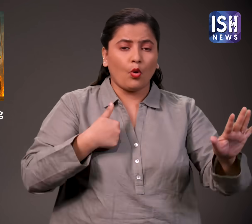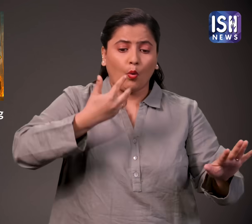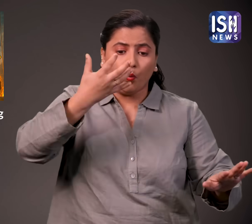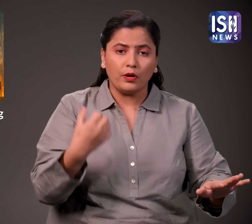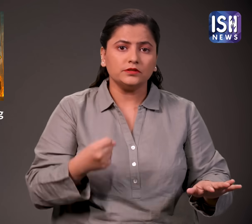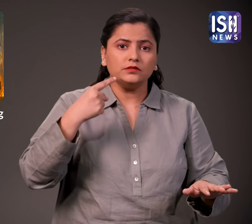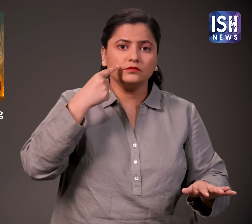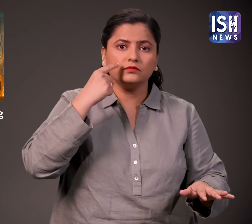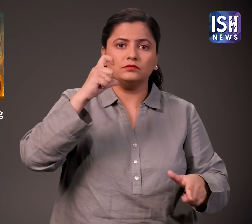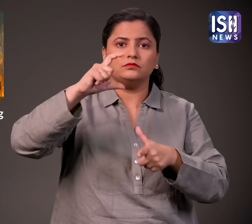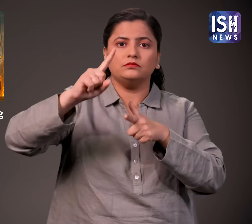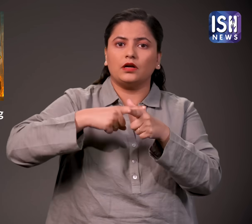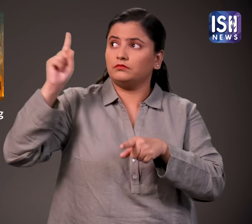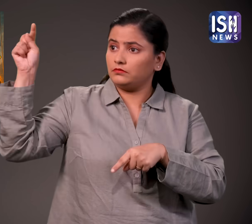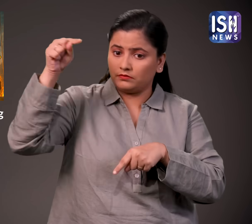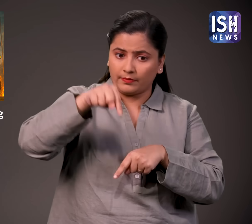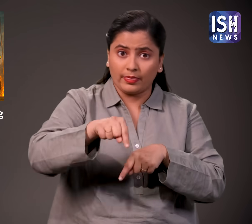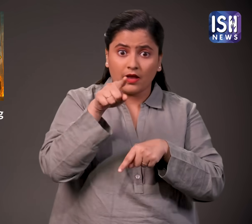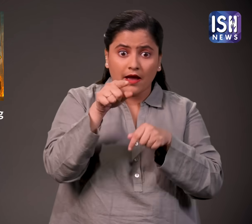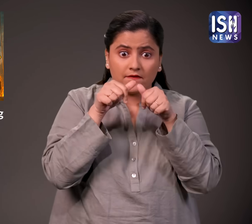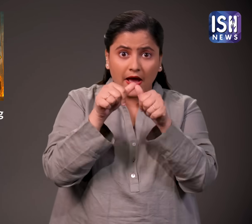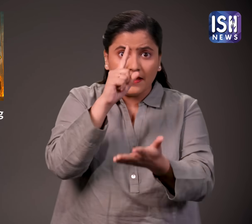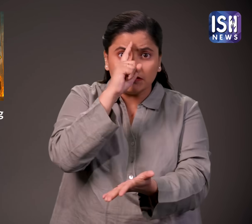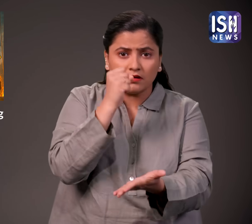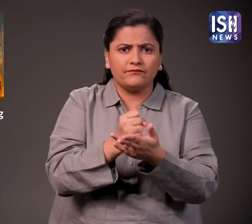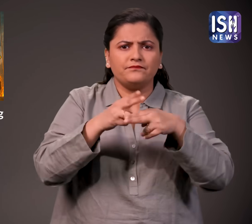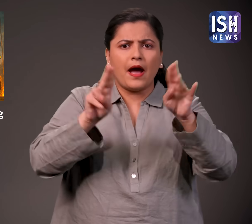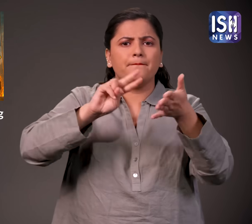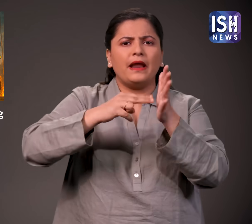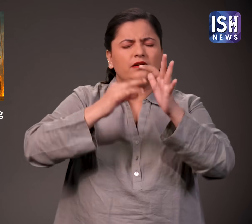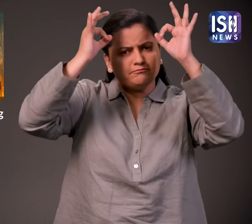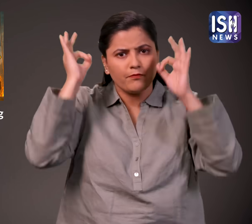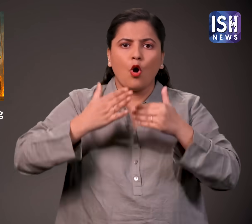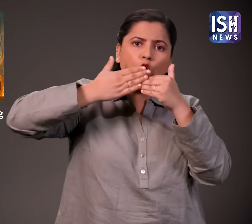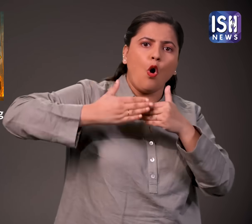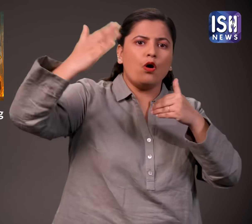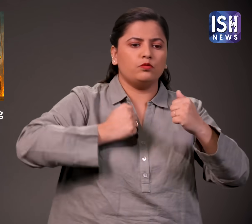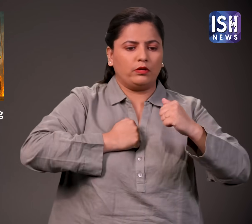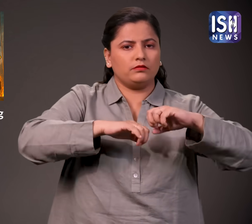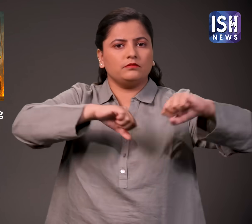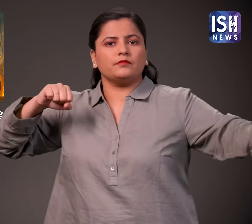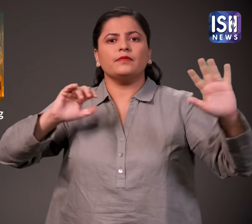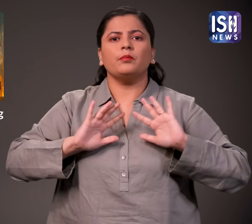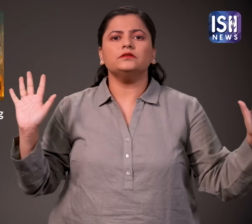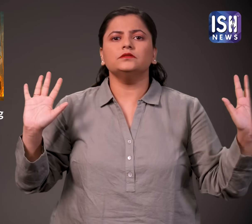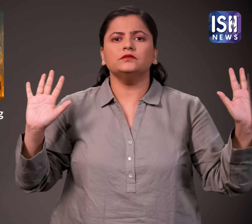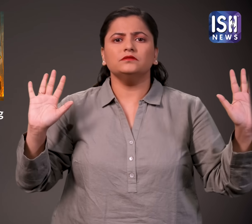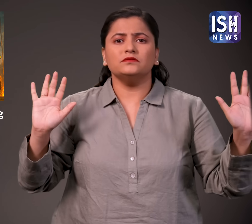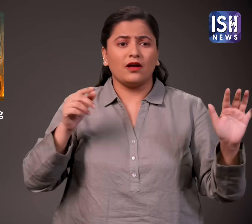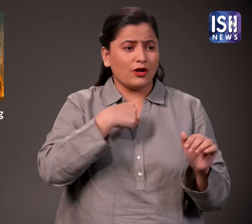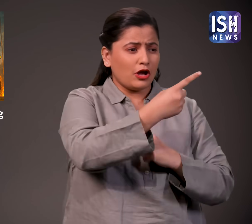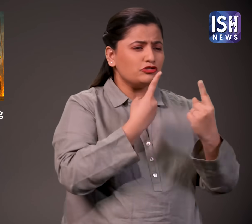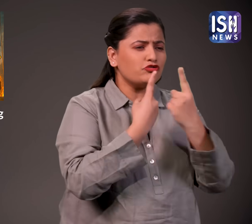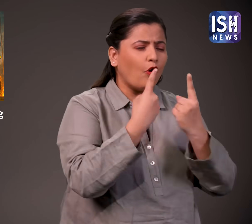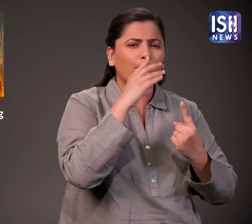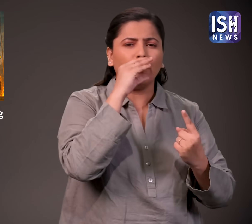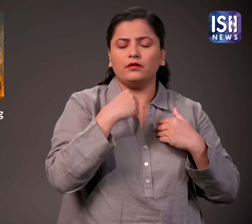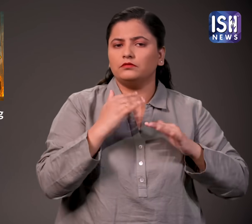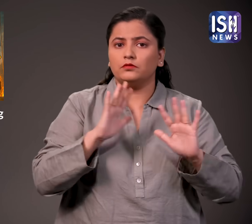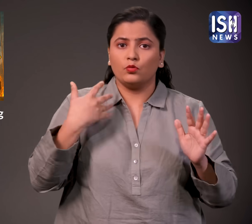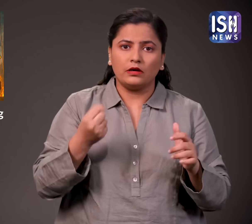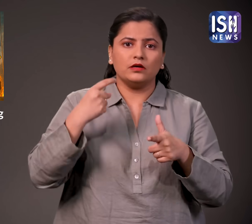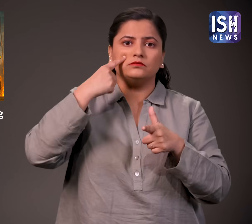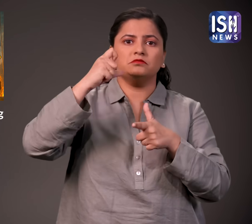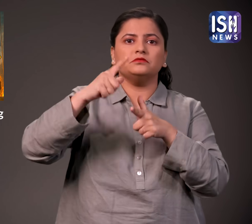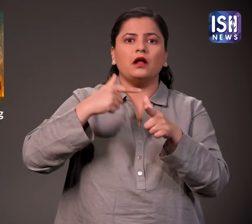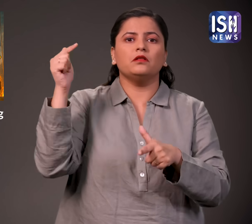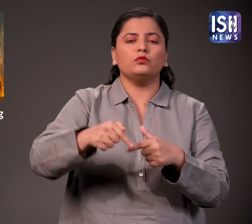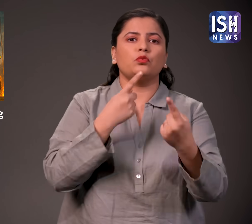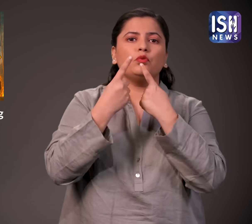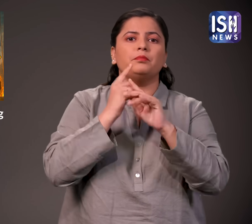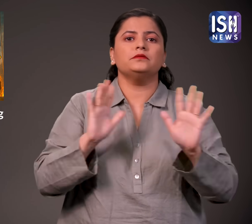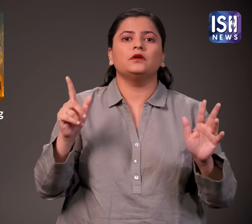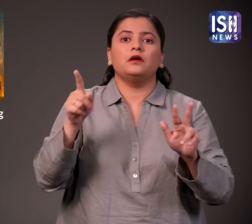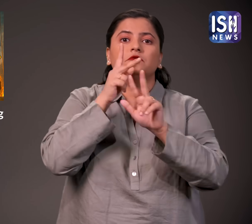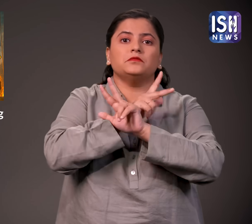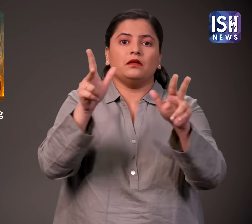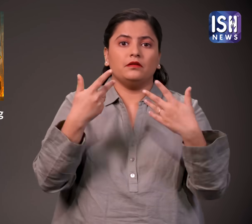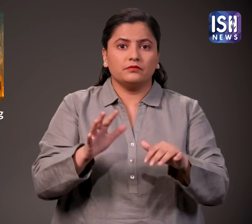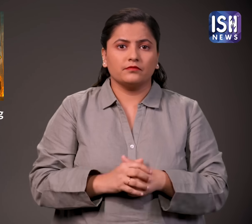They wants to solve the issue through the International Court of Justice (ICJ) as it prefers a legal decision on who owns the land.